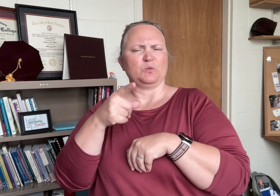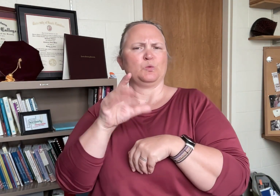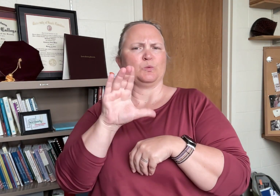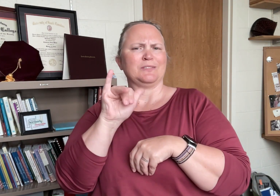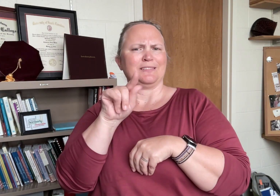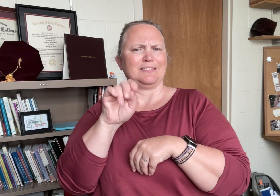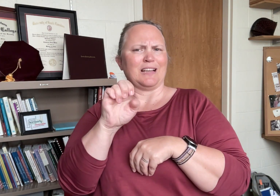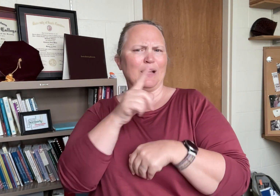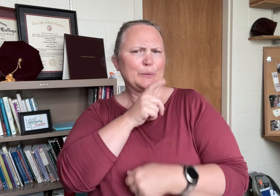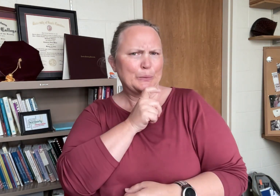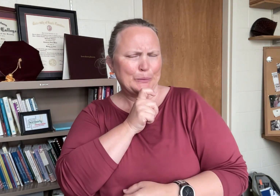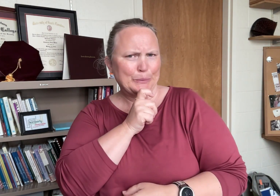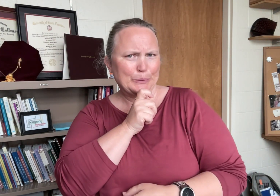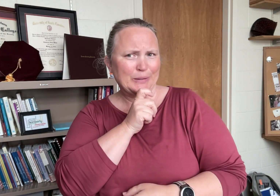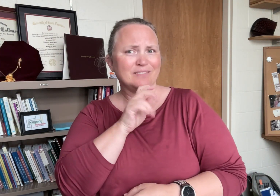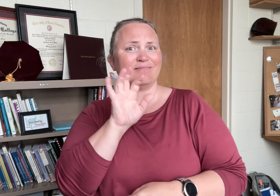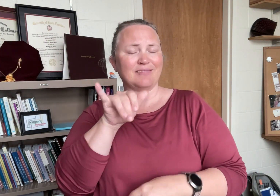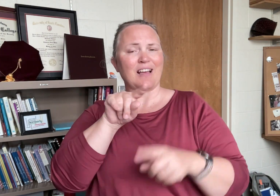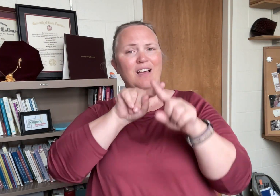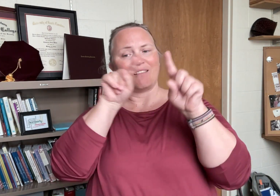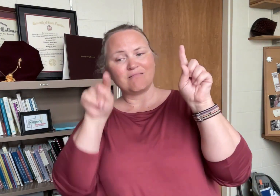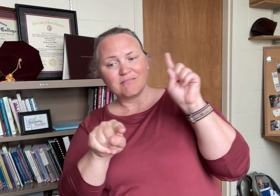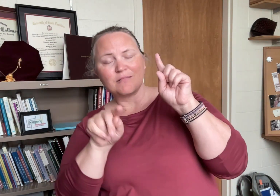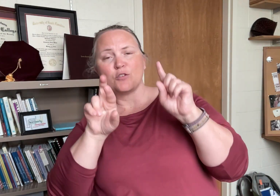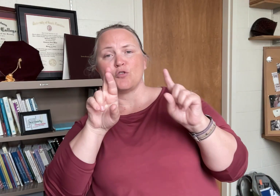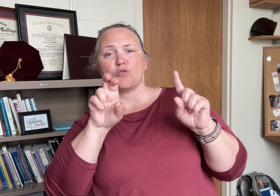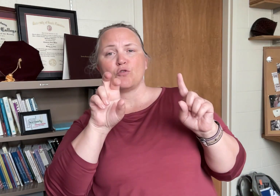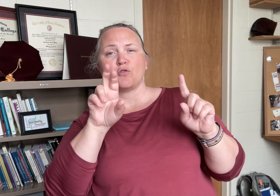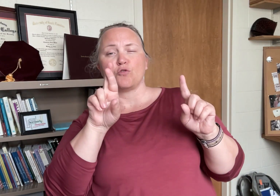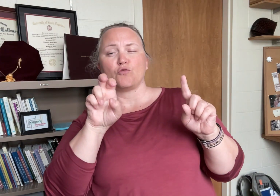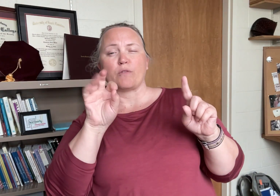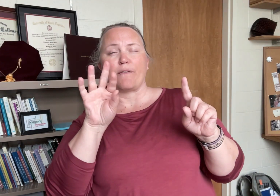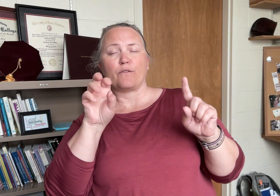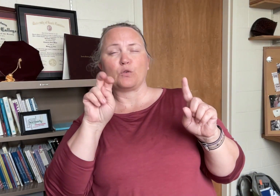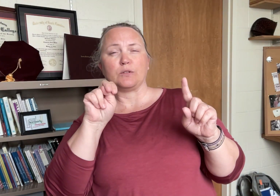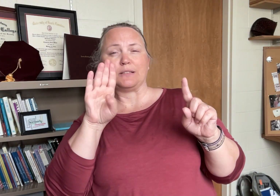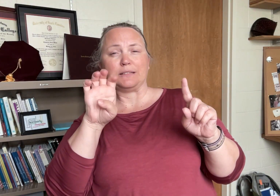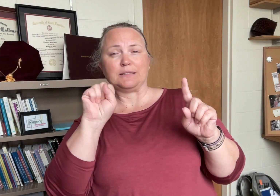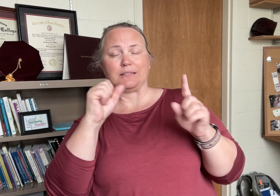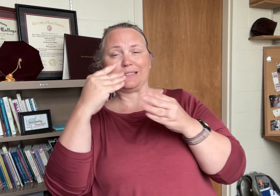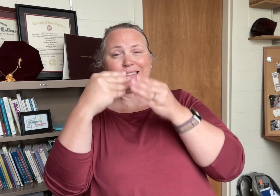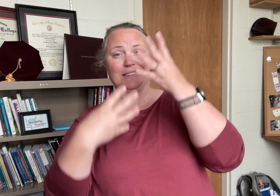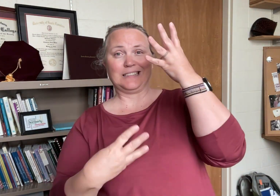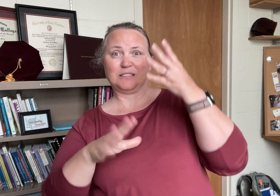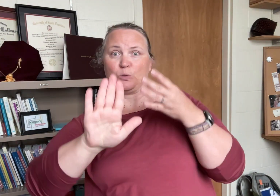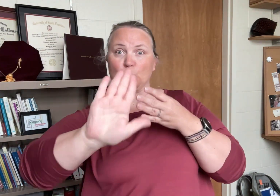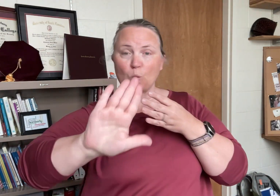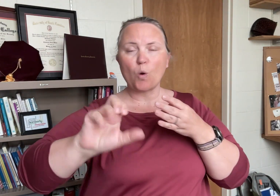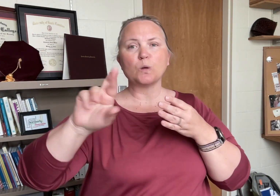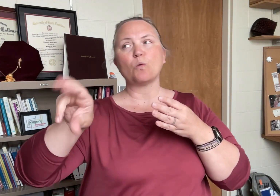and look at who you have cited. Take a look at your reference list in your article or another